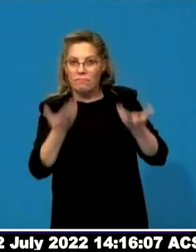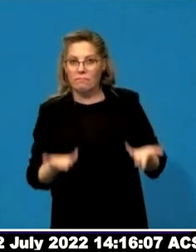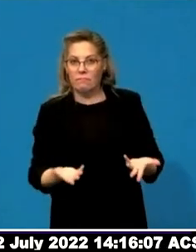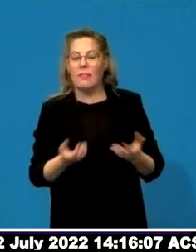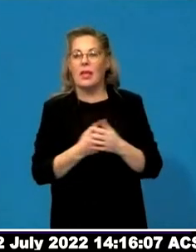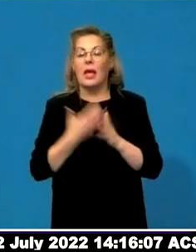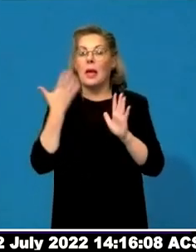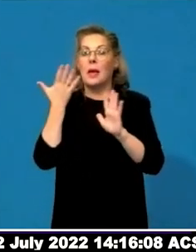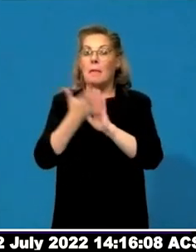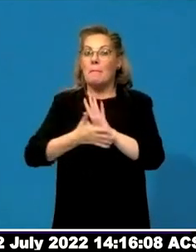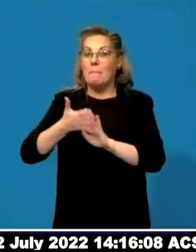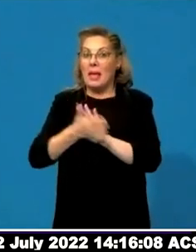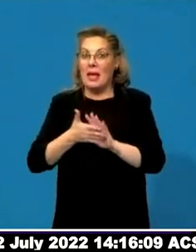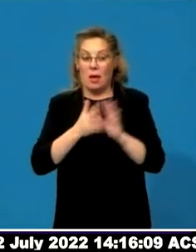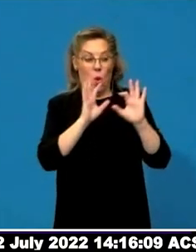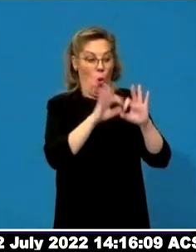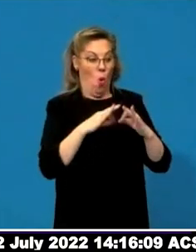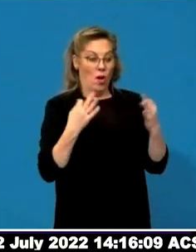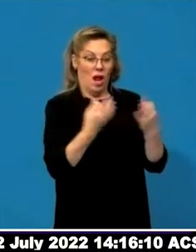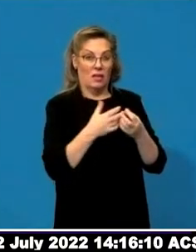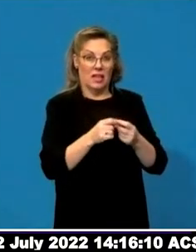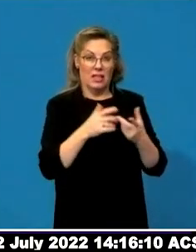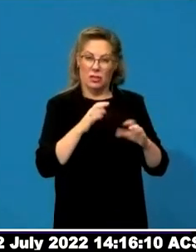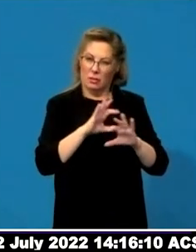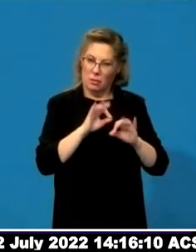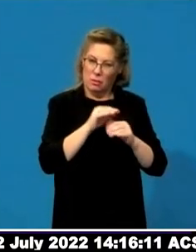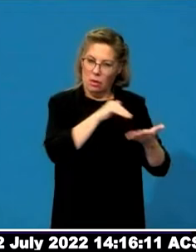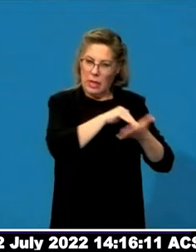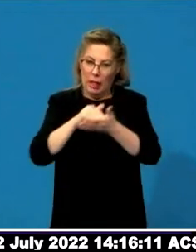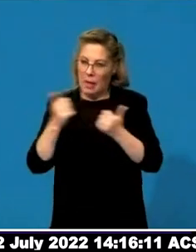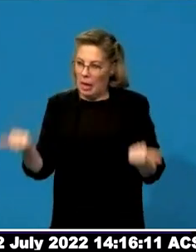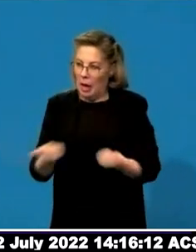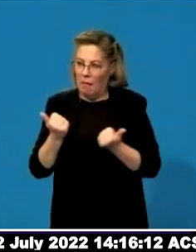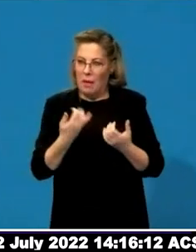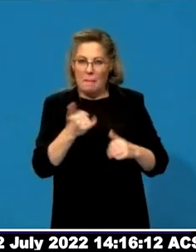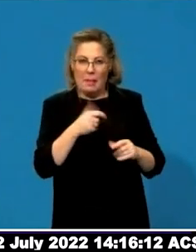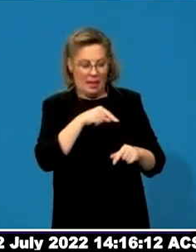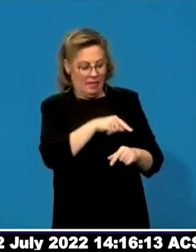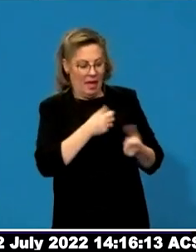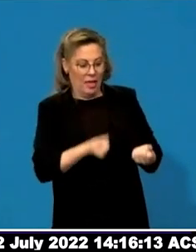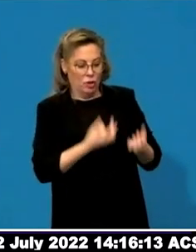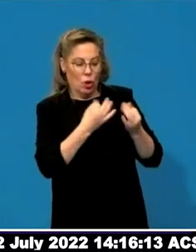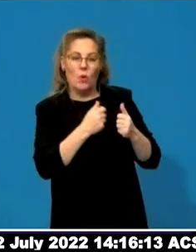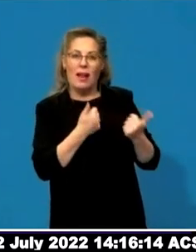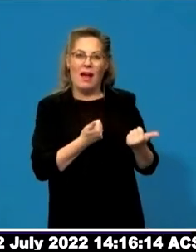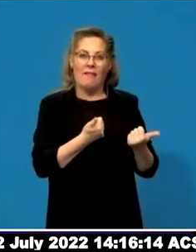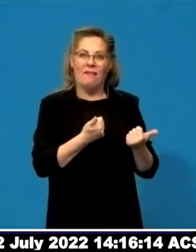don't have the resources to help everybody or that they - somehow there's a difficulty in connecting the people